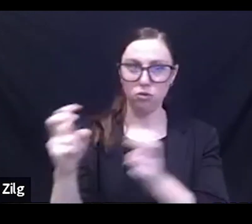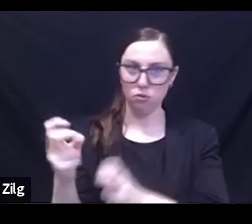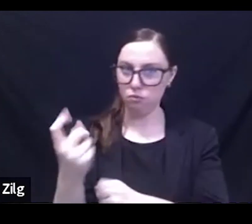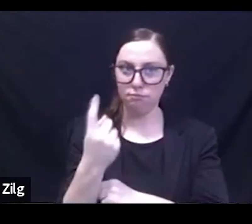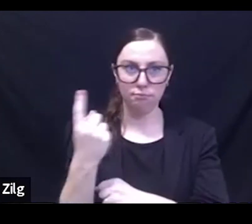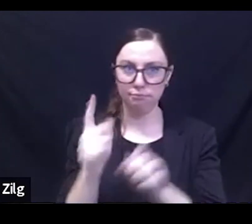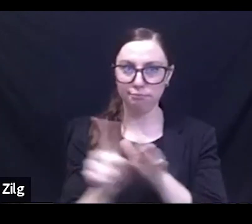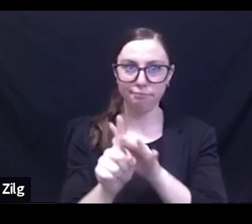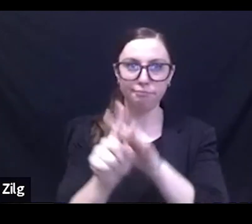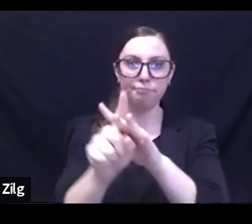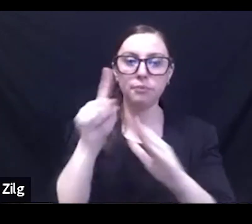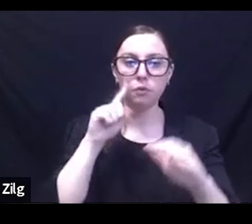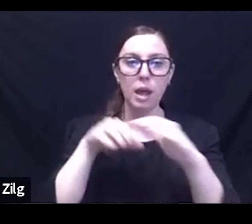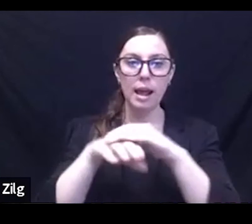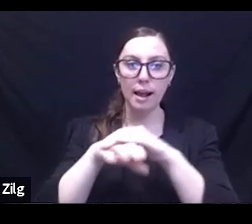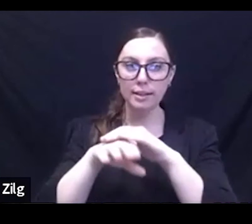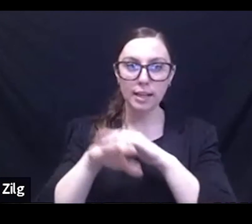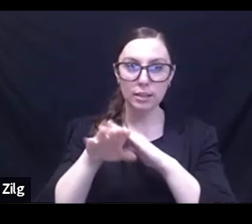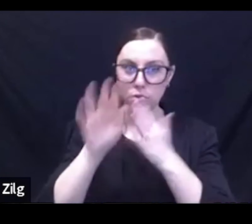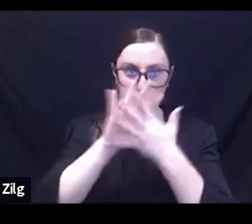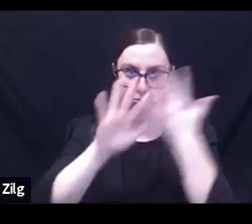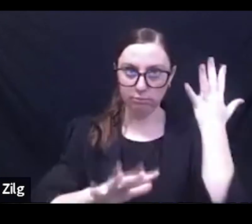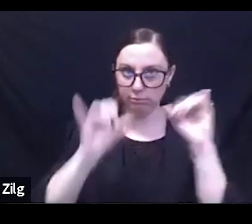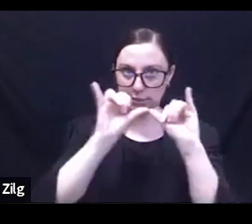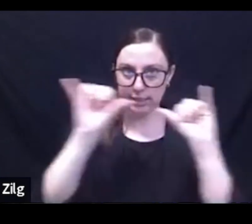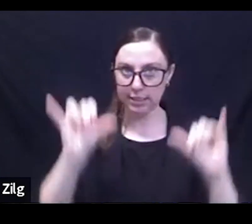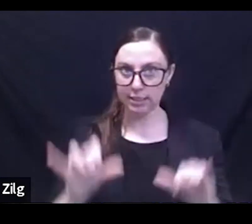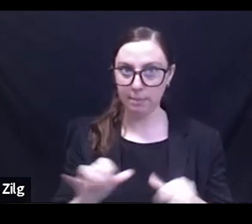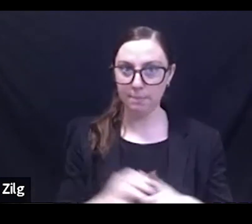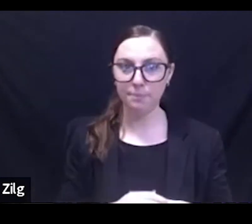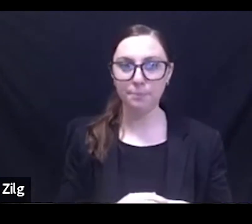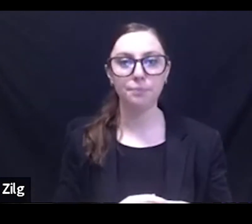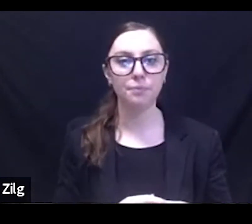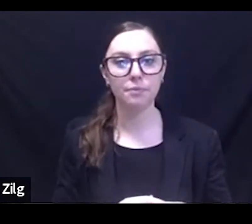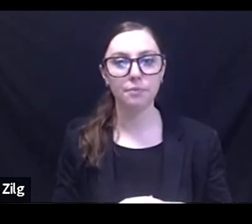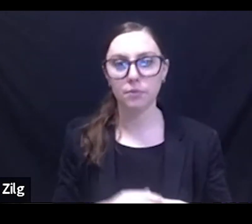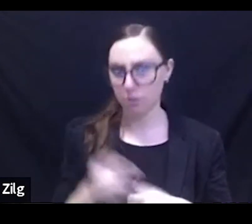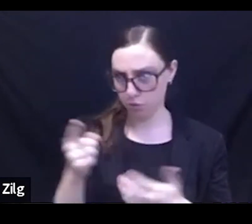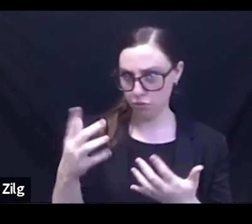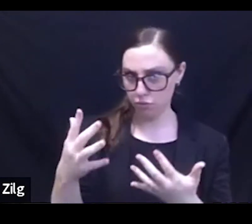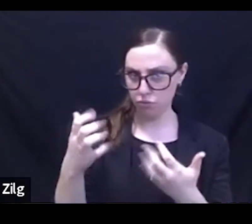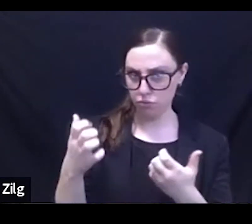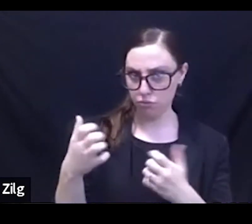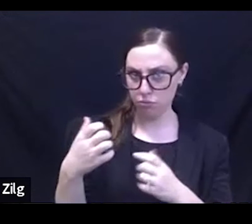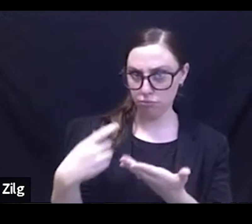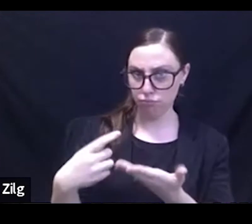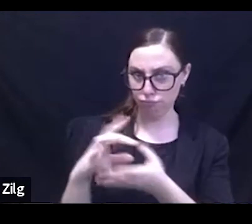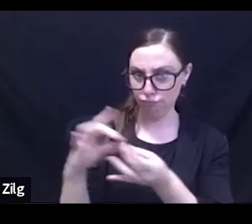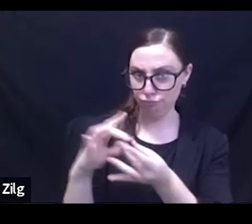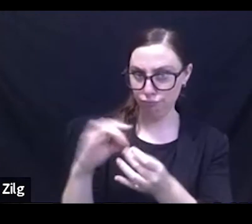issues come into play in term of access to various systems that folks have to access. Did you want to share some of your